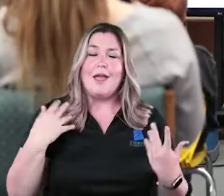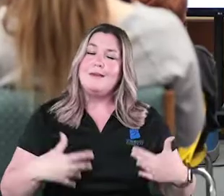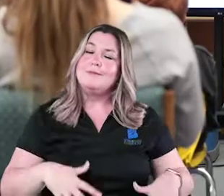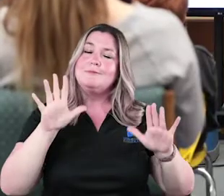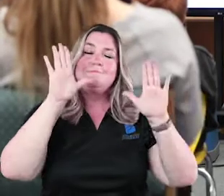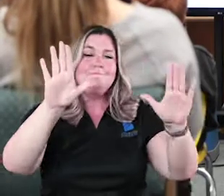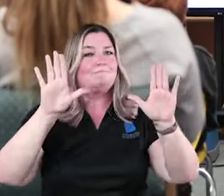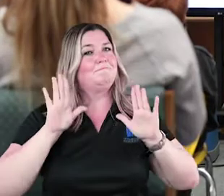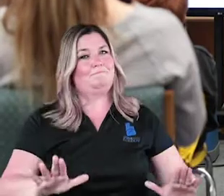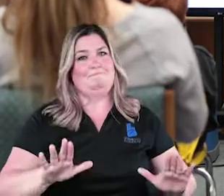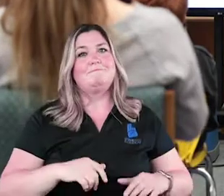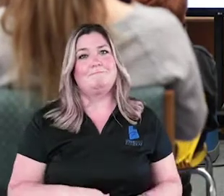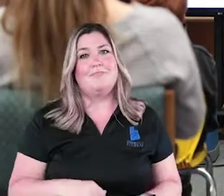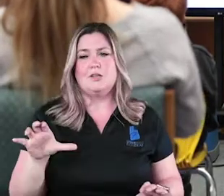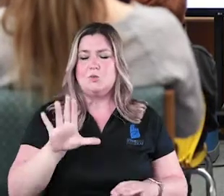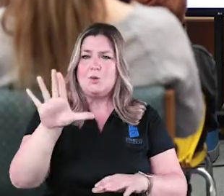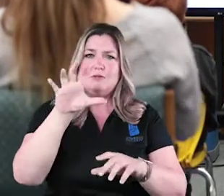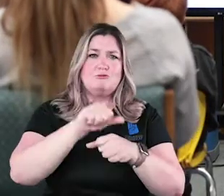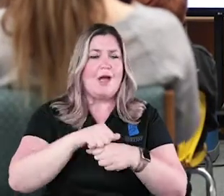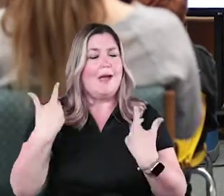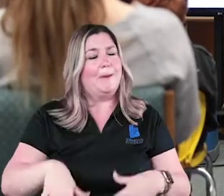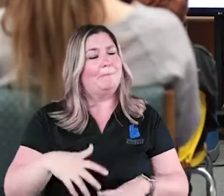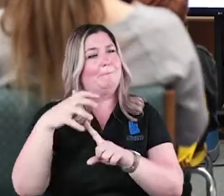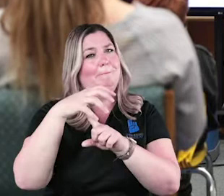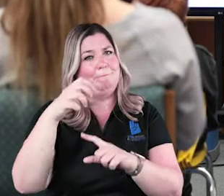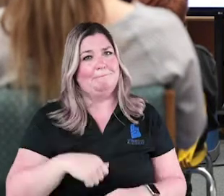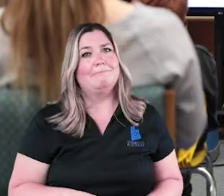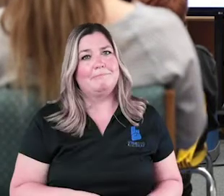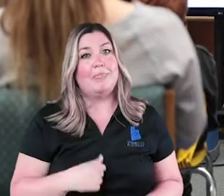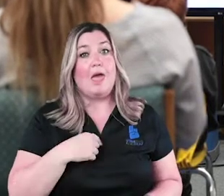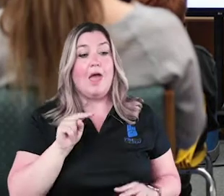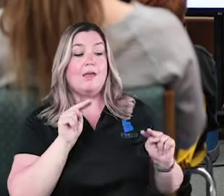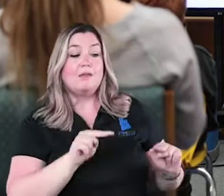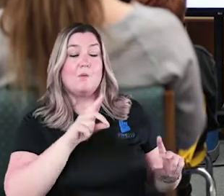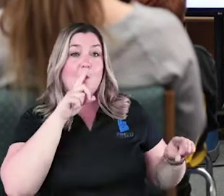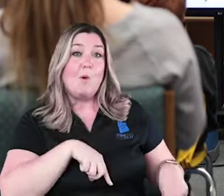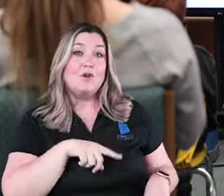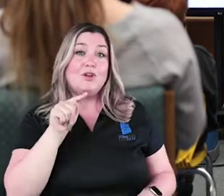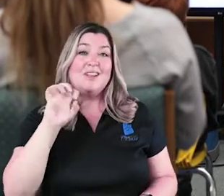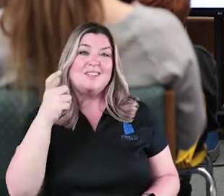are fantastic. And I also oversee the textbook ordering process and just seeing like the